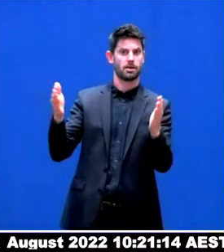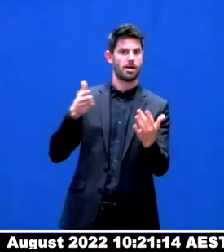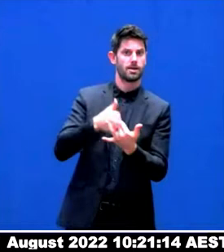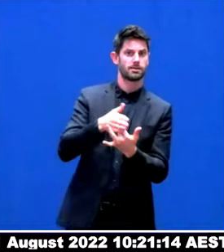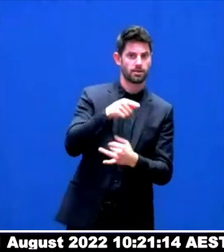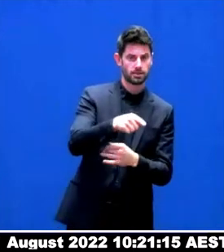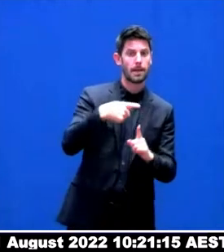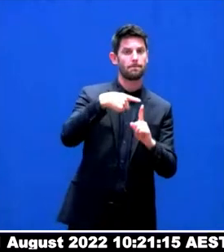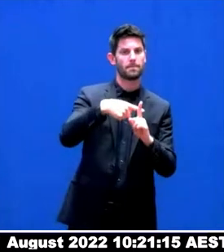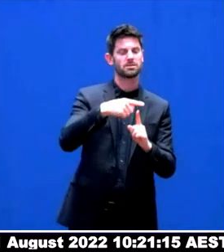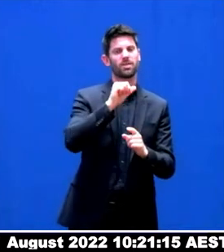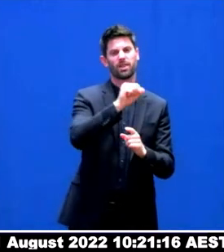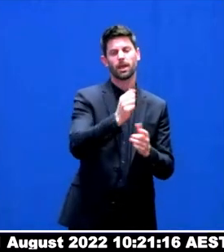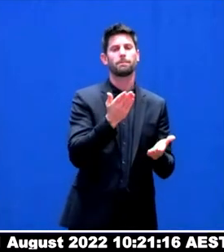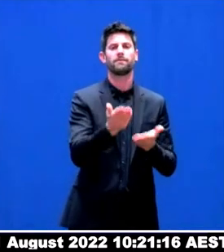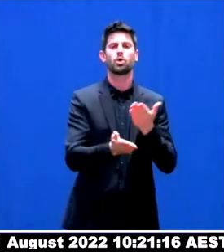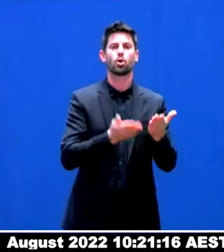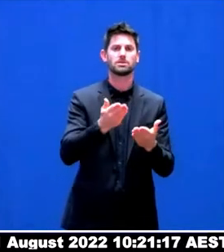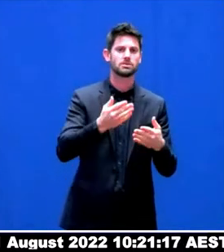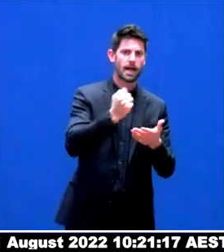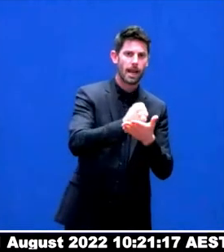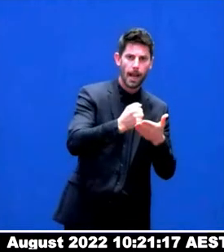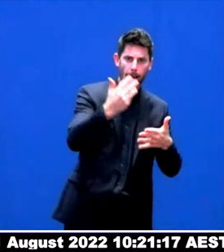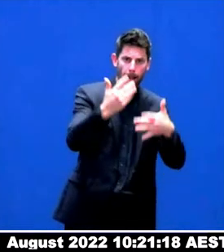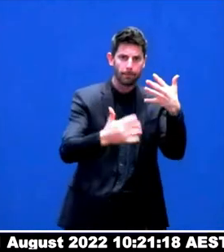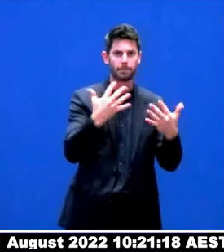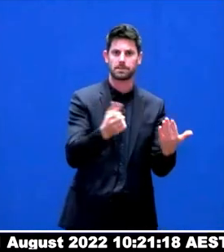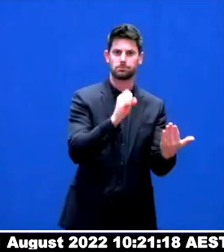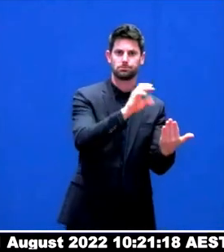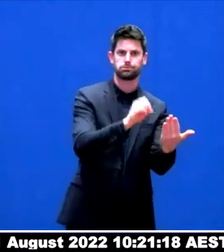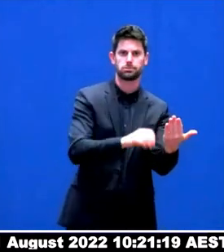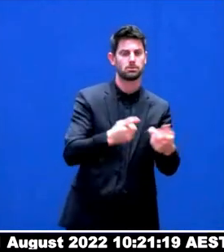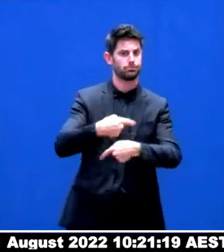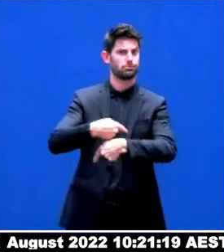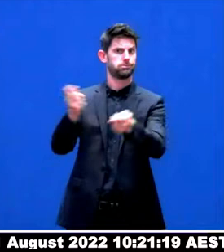reporting. They do that in a variety of ways, but generally speaking, the main